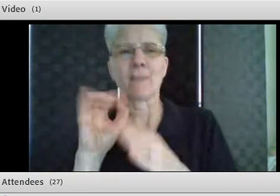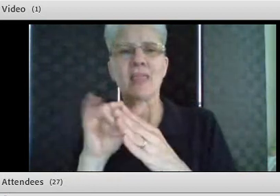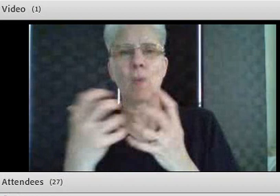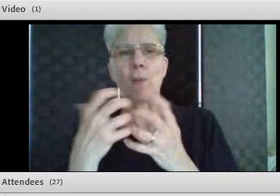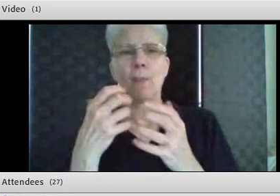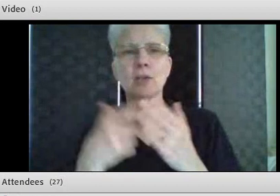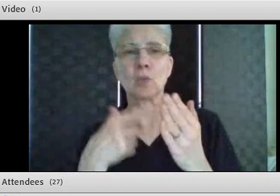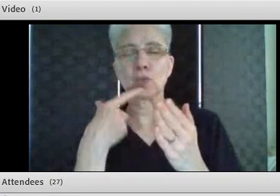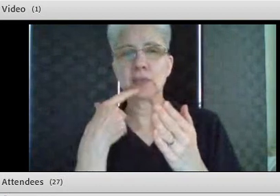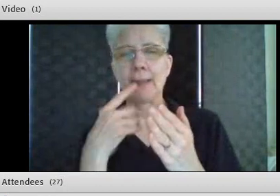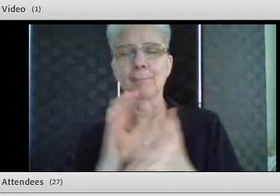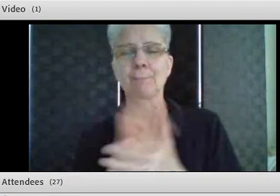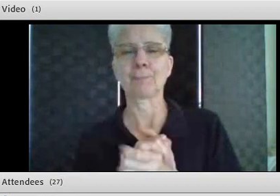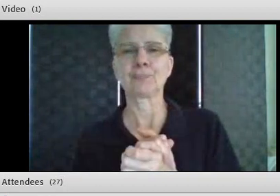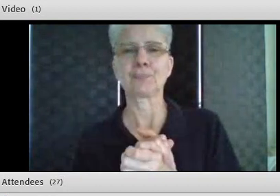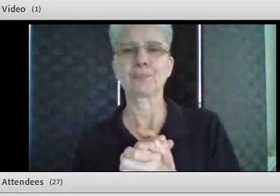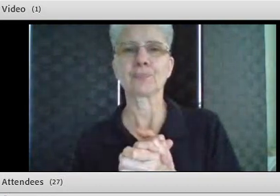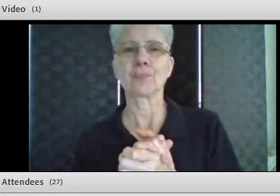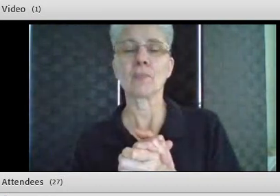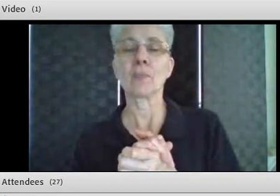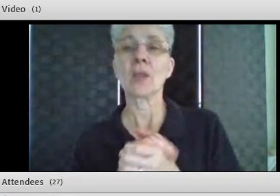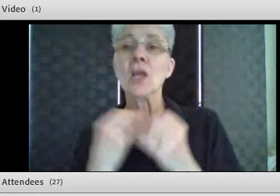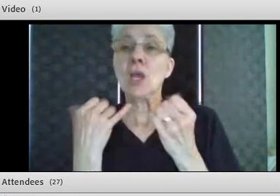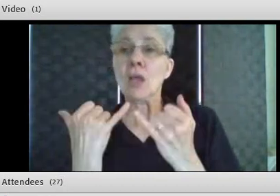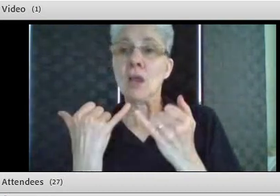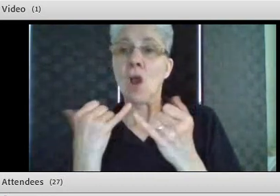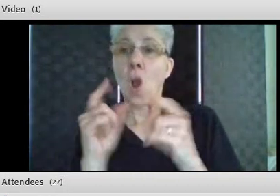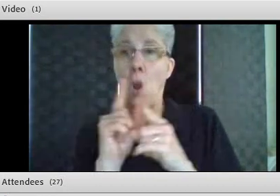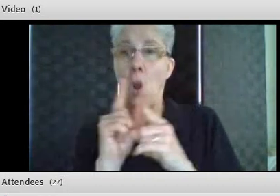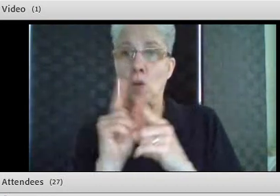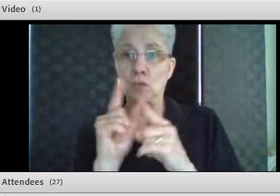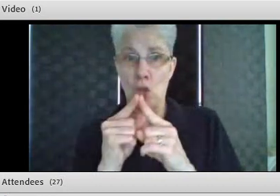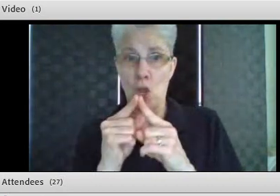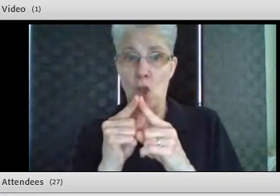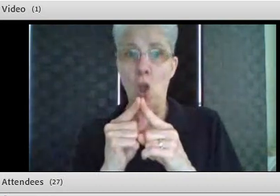to understand anything other than if you see an M next to it, a lowercase M, play it,